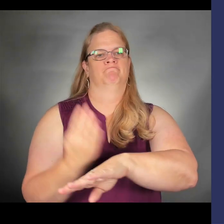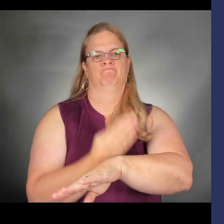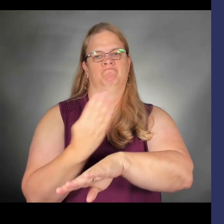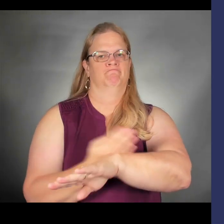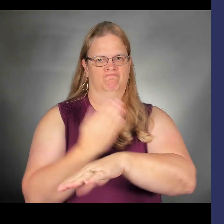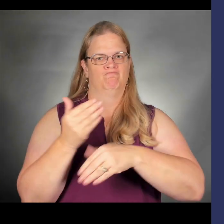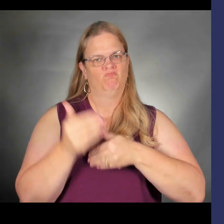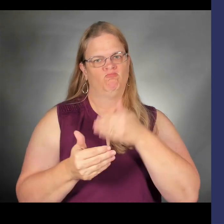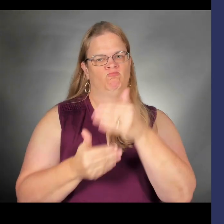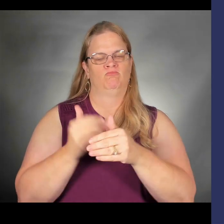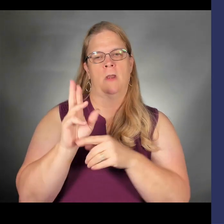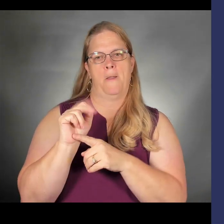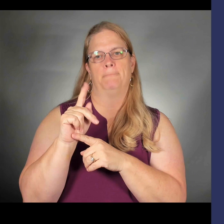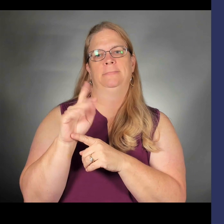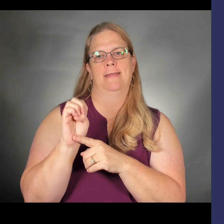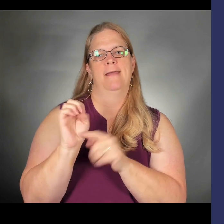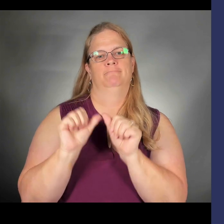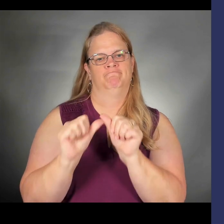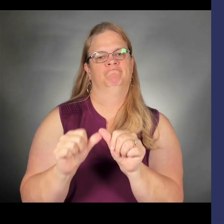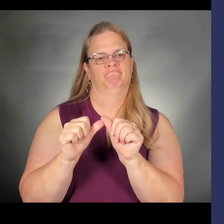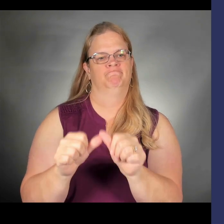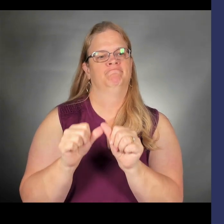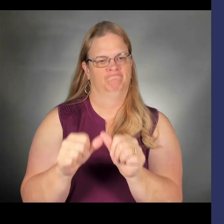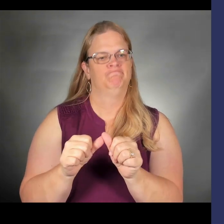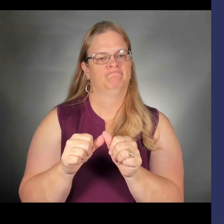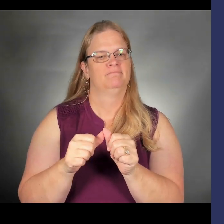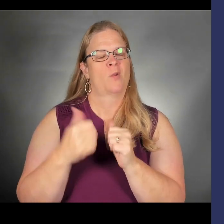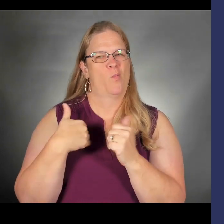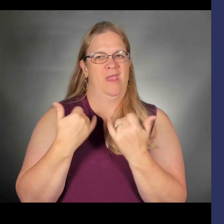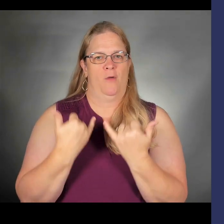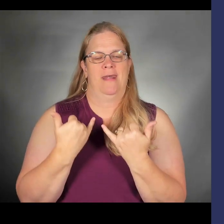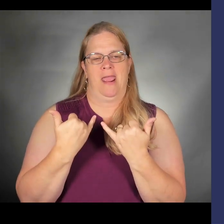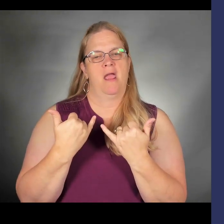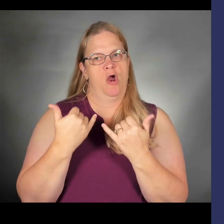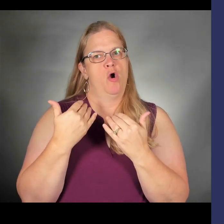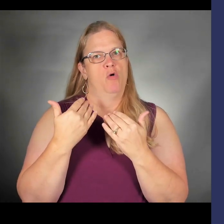And we are always looking at ways in which we can improve our systems